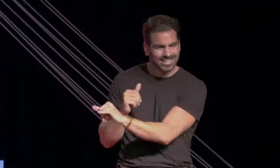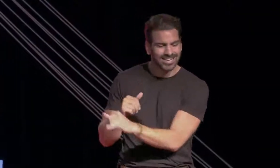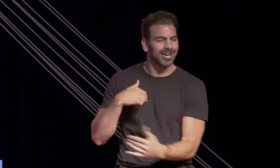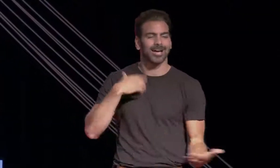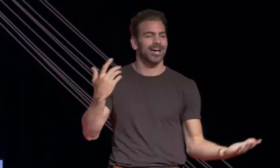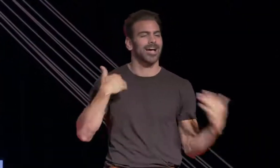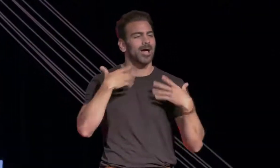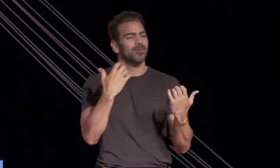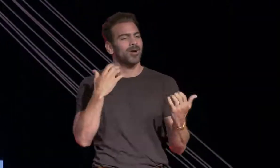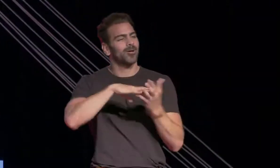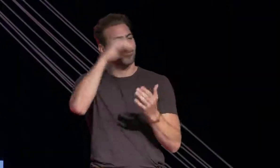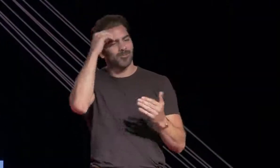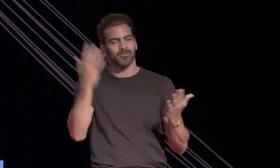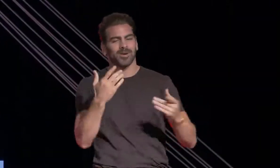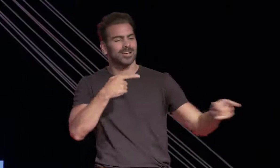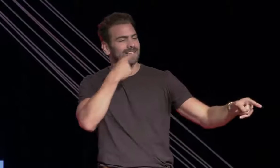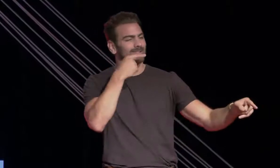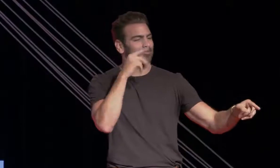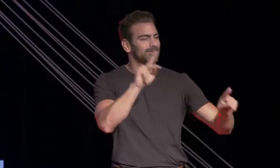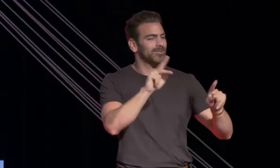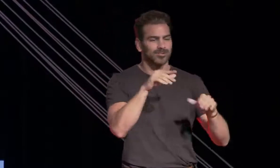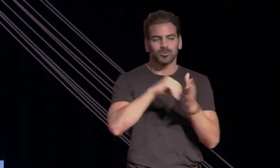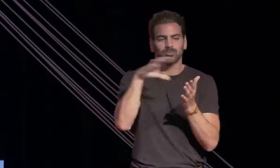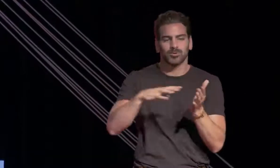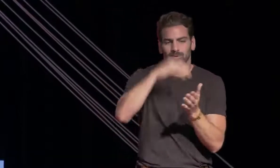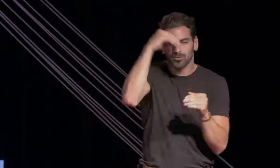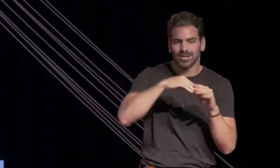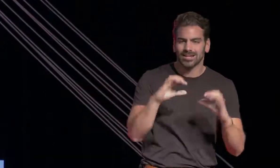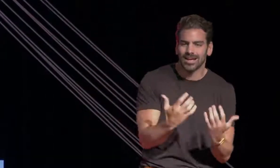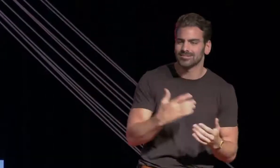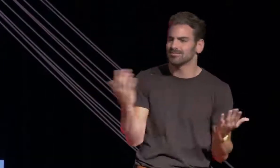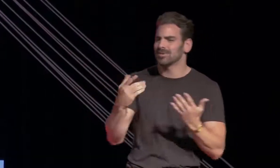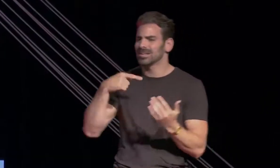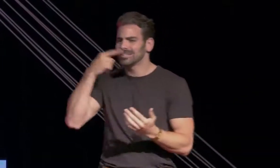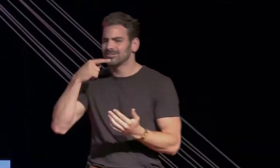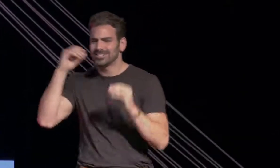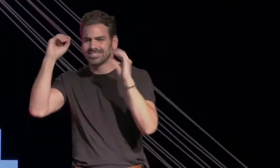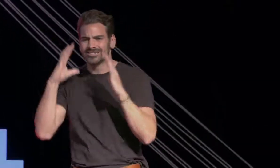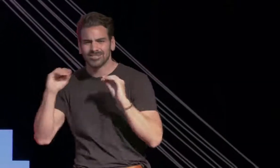hearing kids the deaf school is a perfect fit and i said no i want to learn what those students are